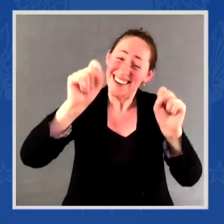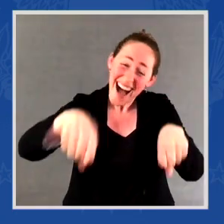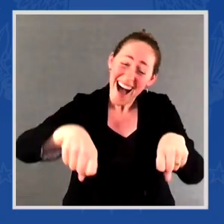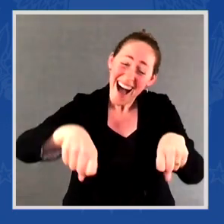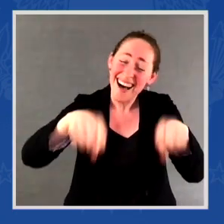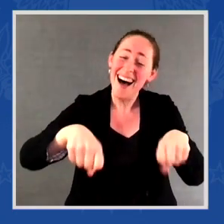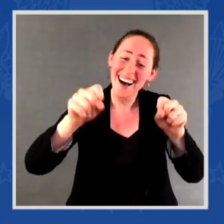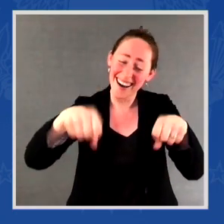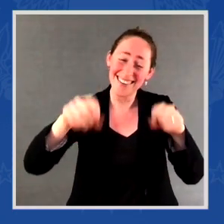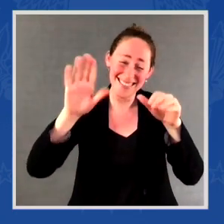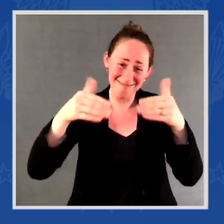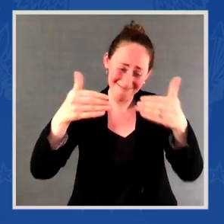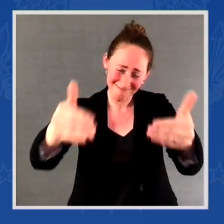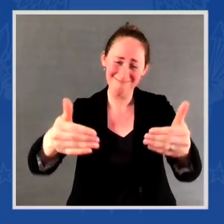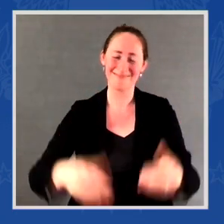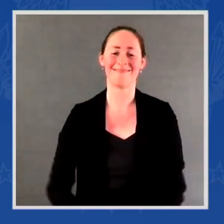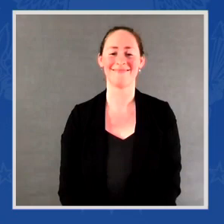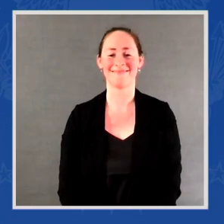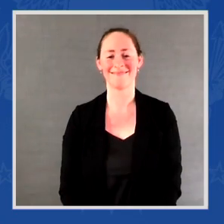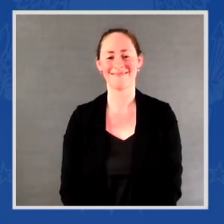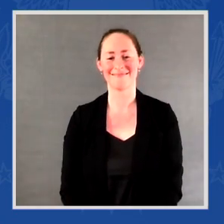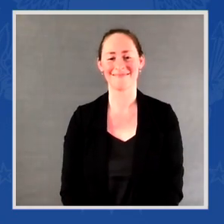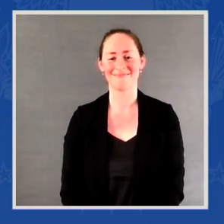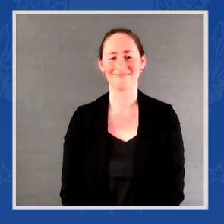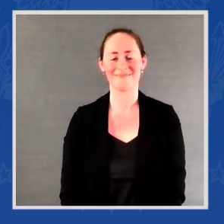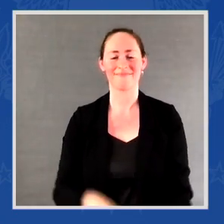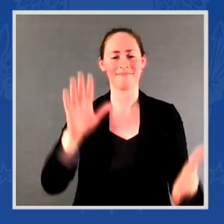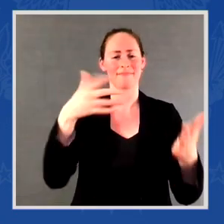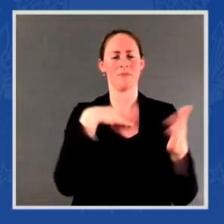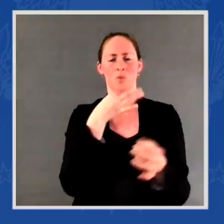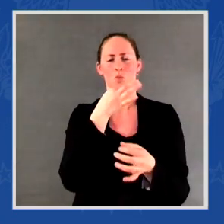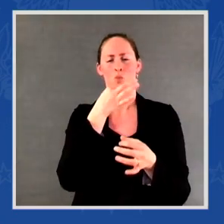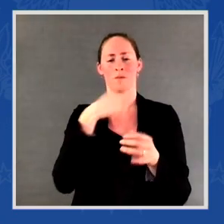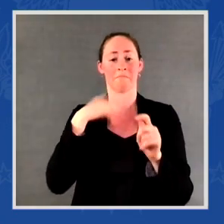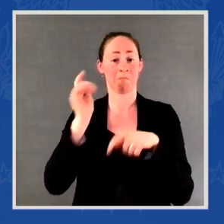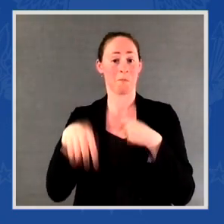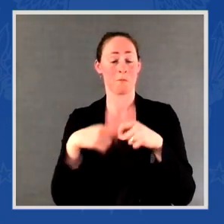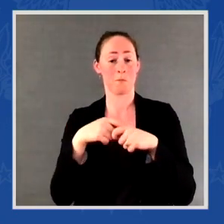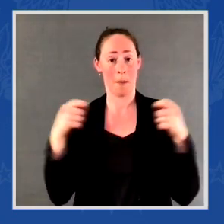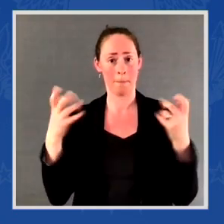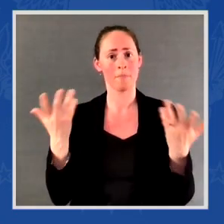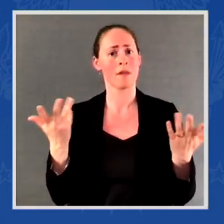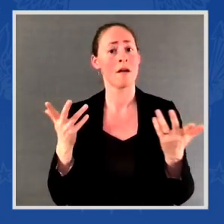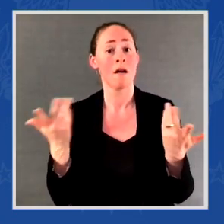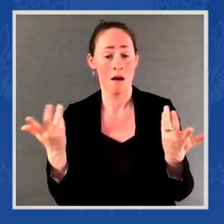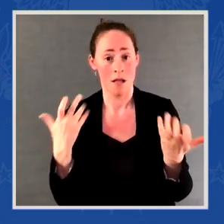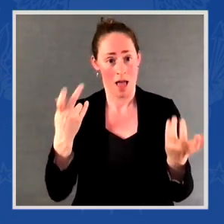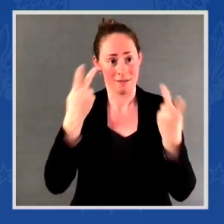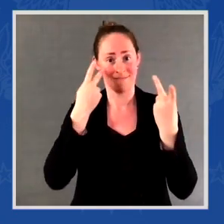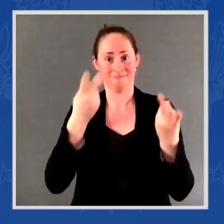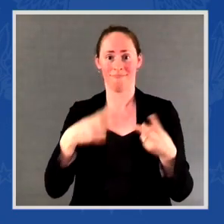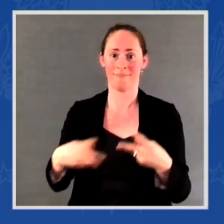Let me close where I began. To all of you here today who are about to head out and canvass your communities: